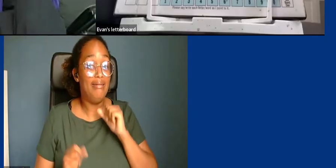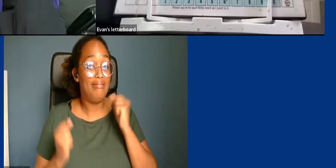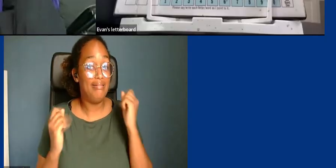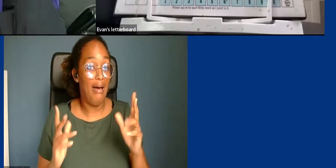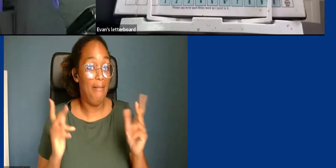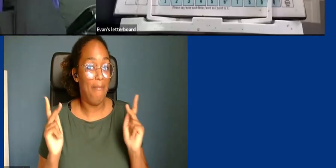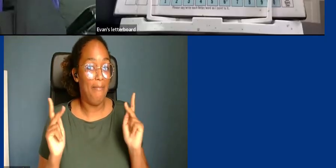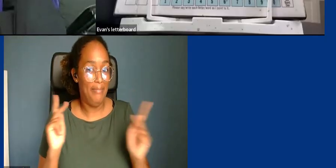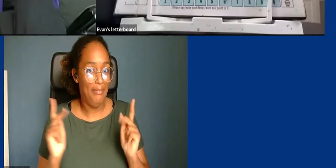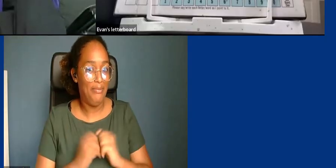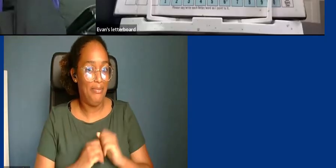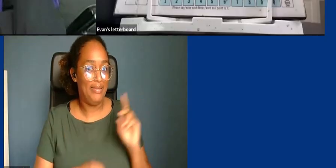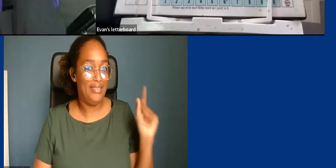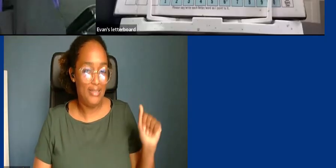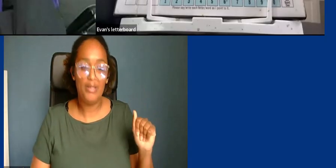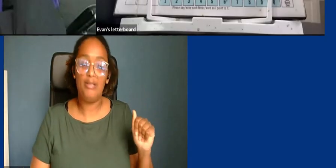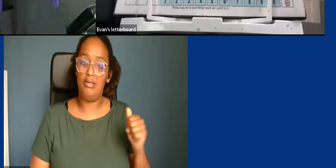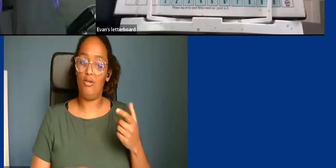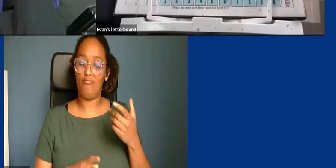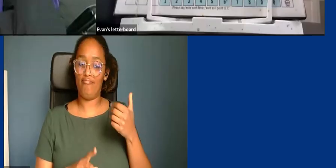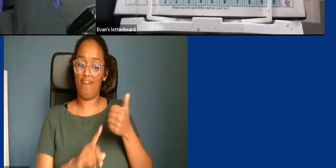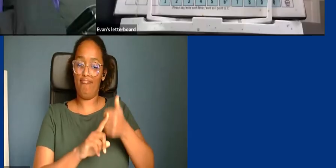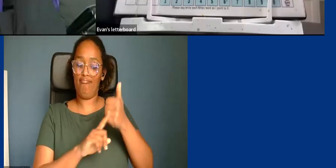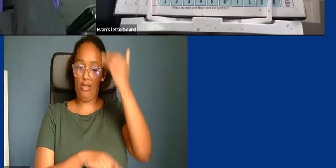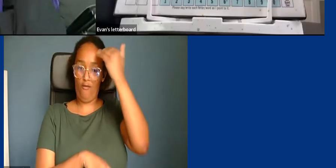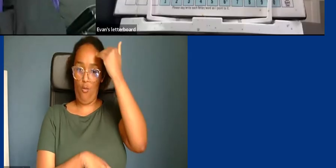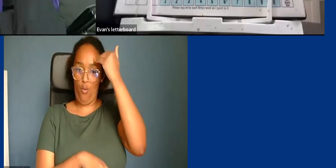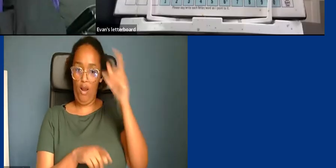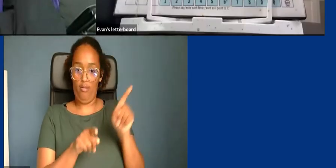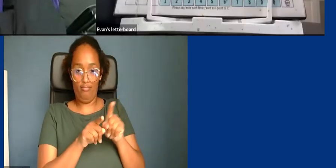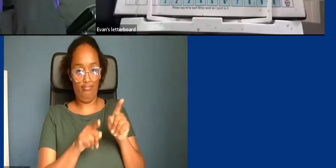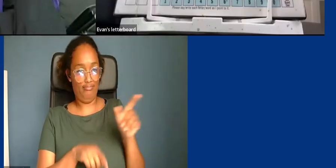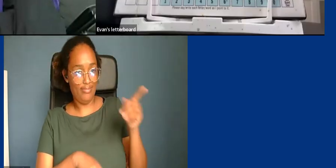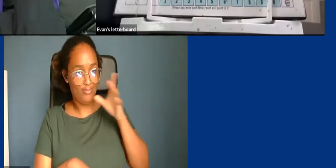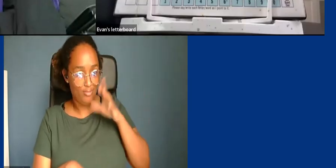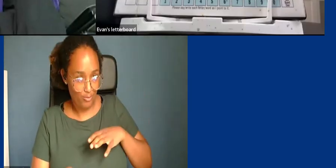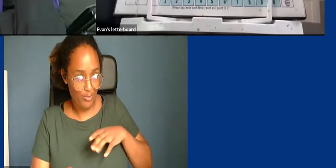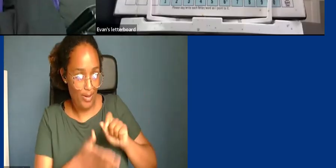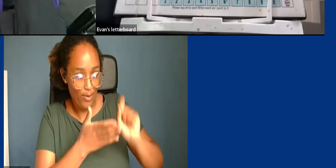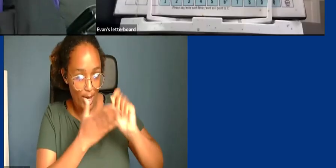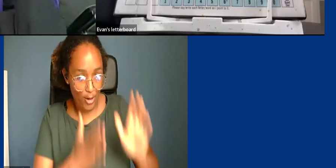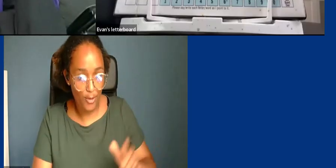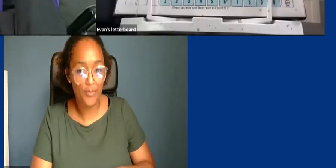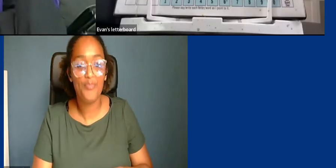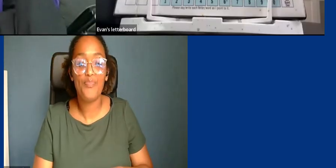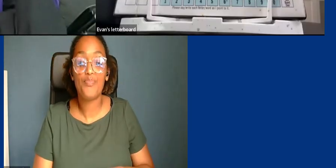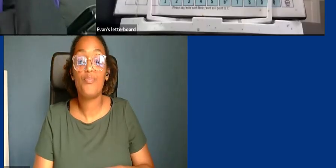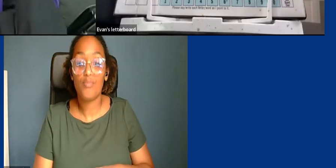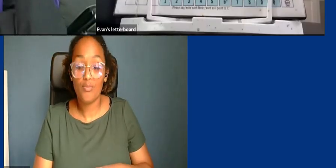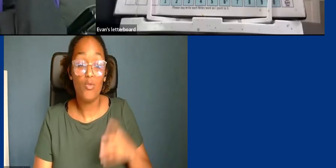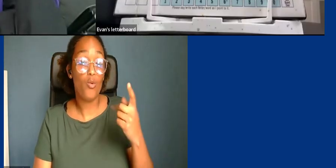One 40-year-old woman at a National Cerebral Palsy Conference, to which I was invited to give a workshop